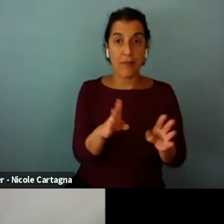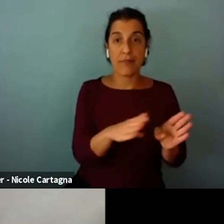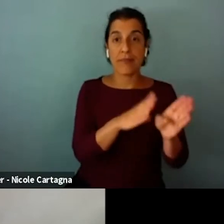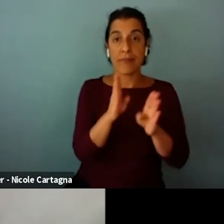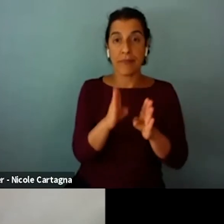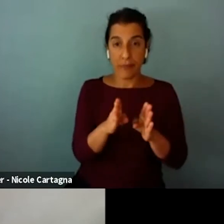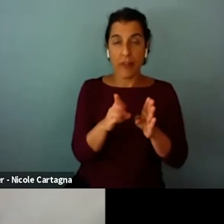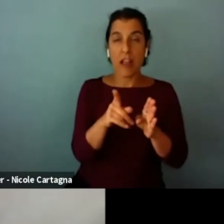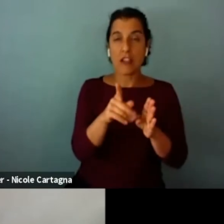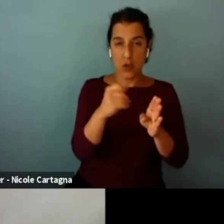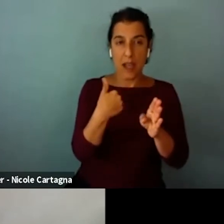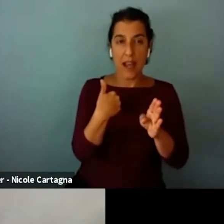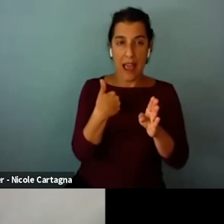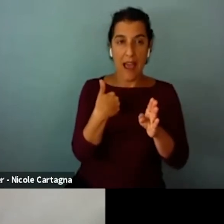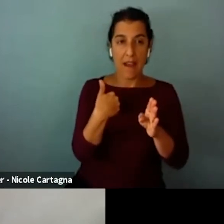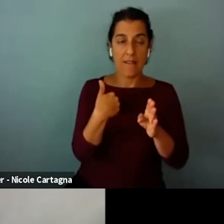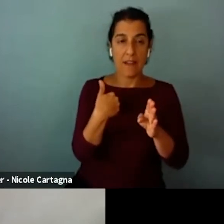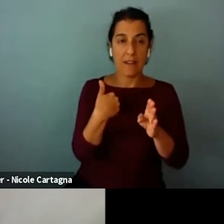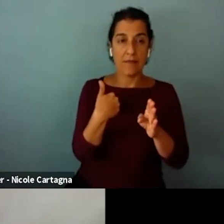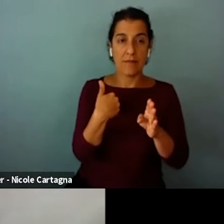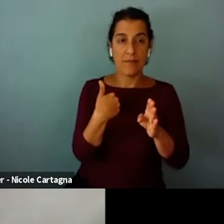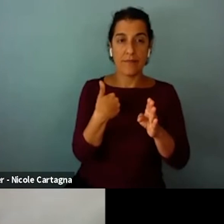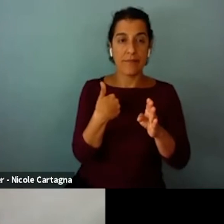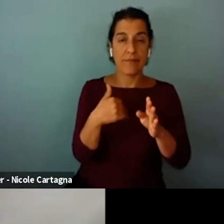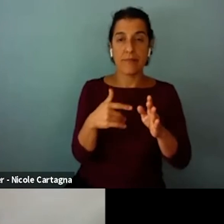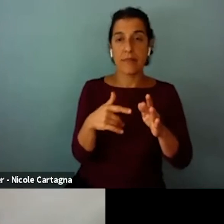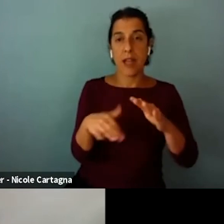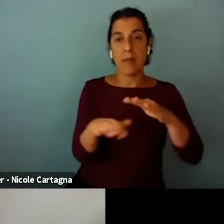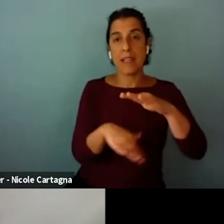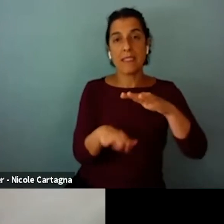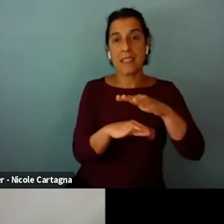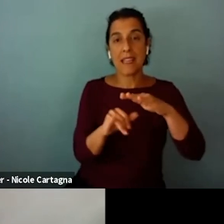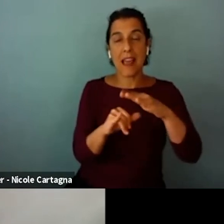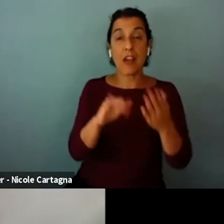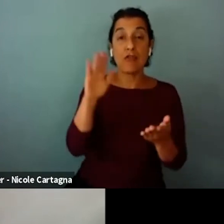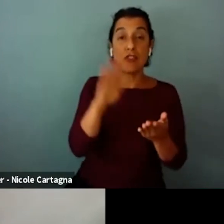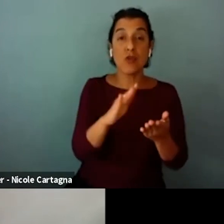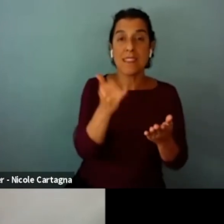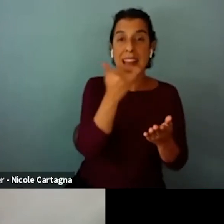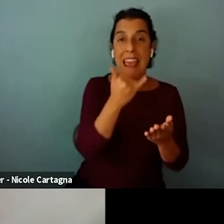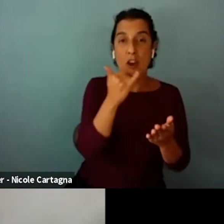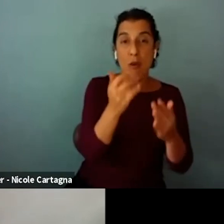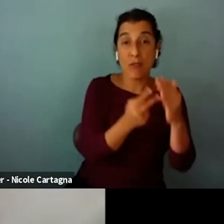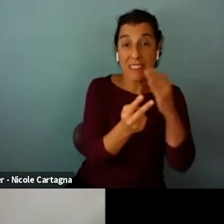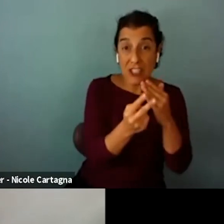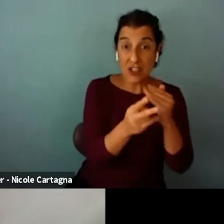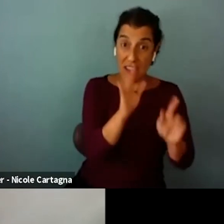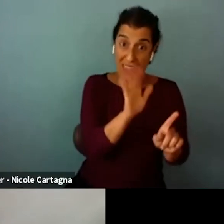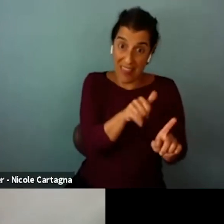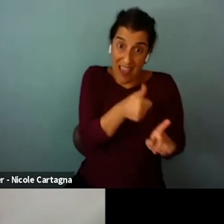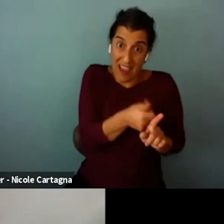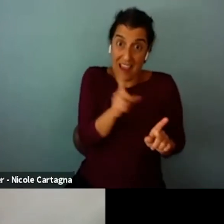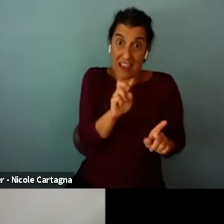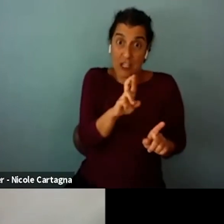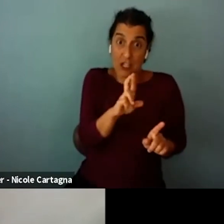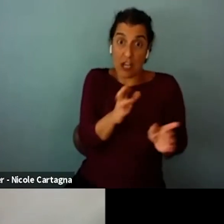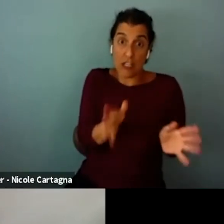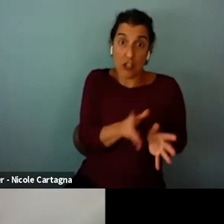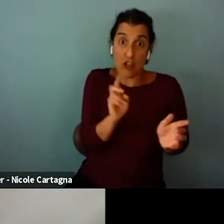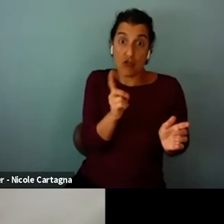have um so basically uh reducing error prediction as a driver you've got mastery of behaviors what